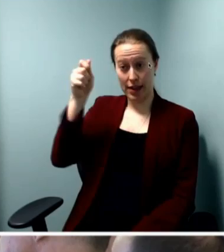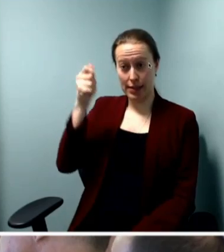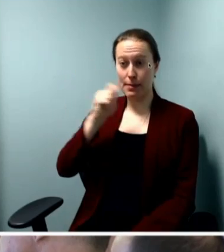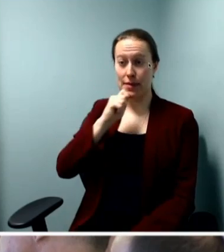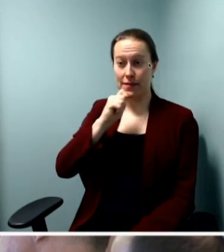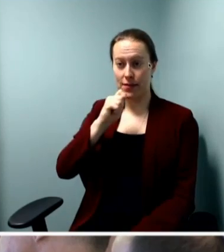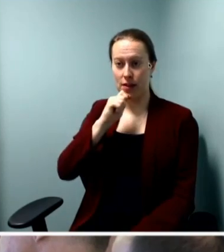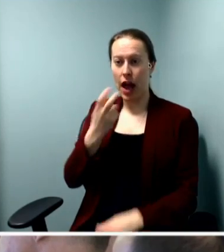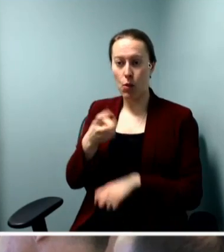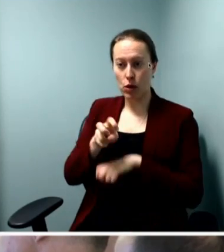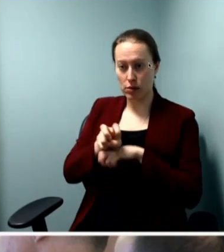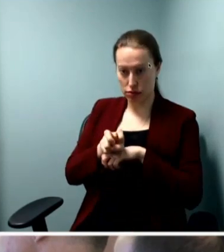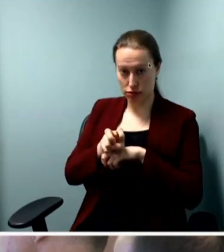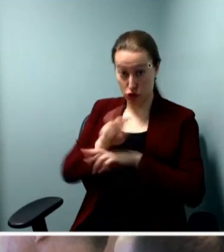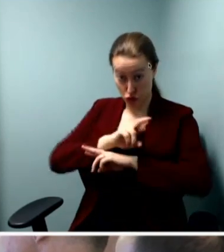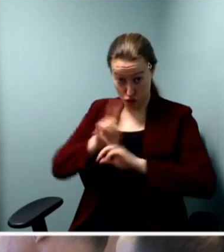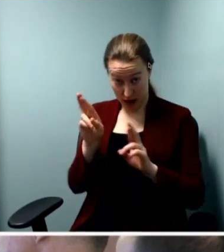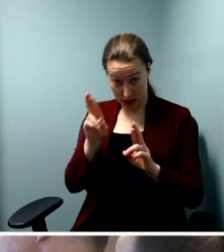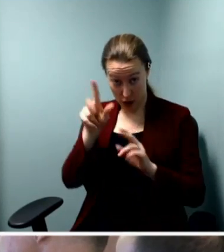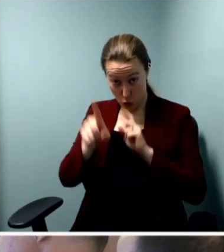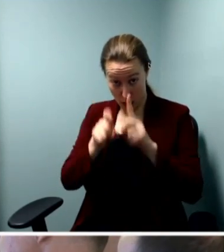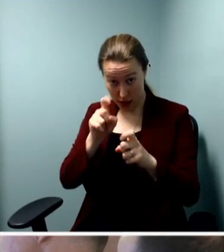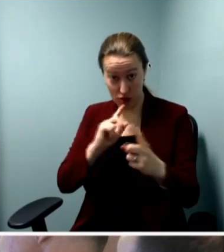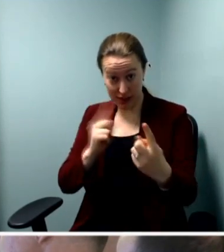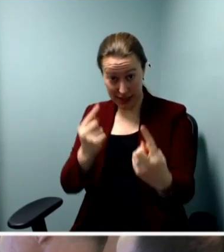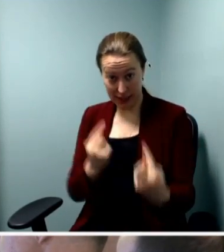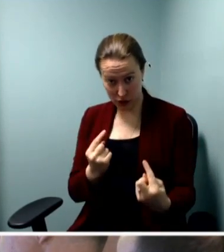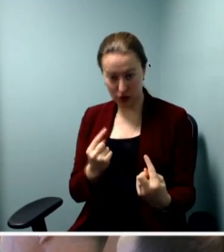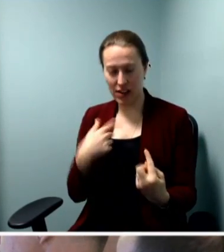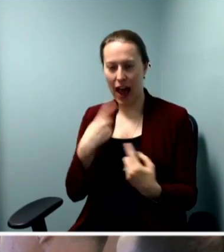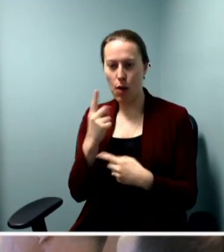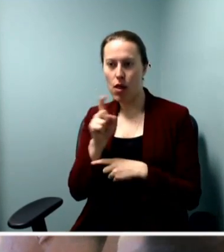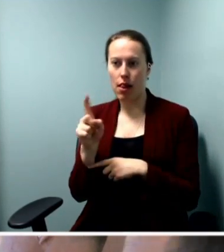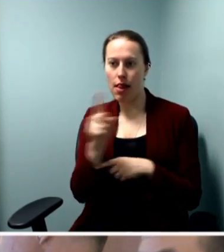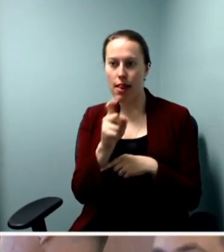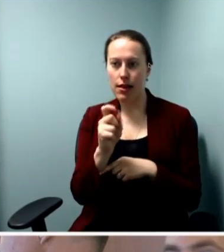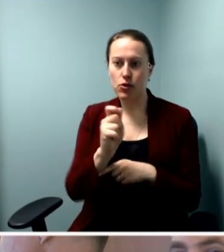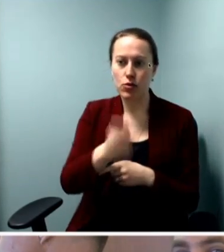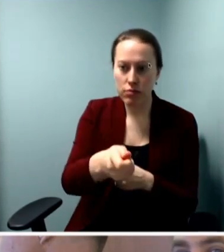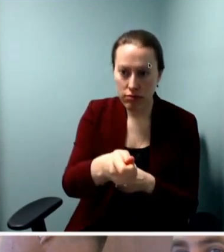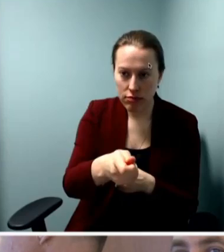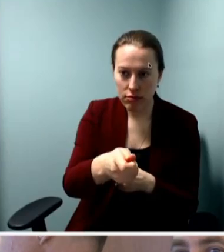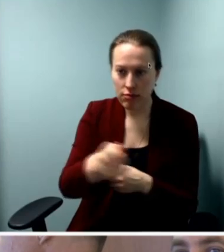when we get to Q&A. I'll be the microphone holder. So, make sure that you don't ask your question till I find you.